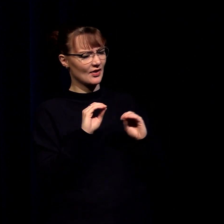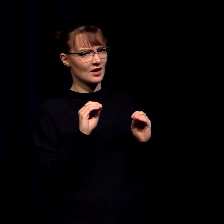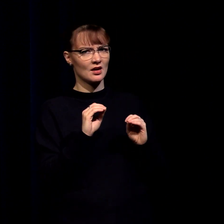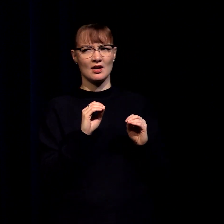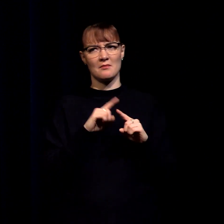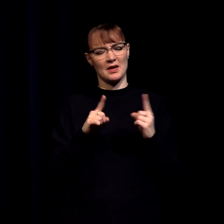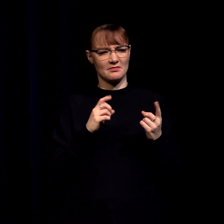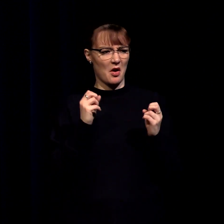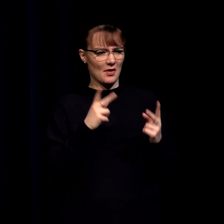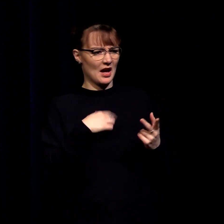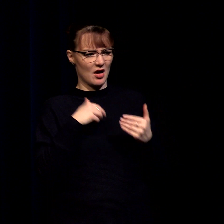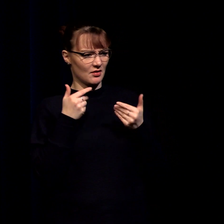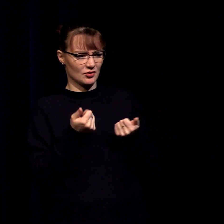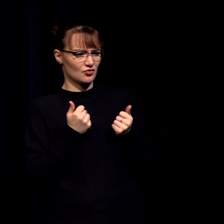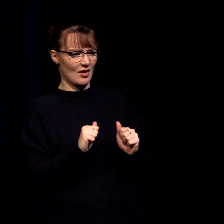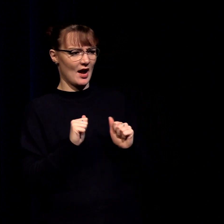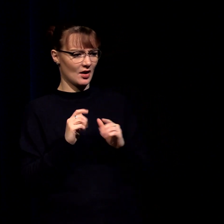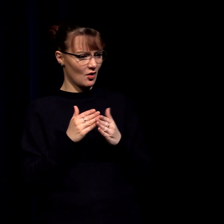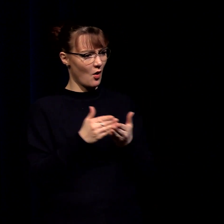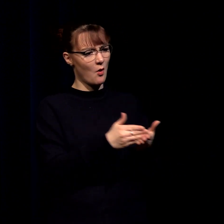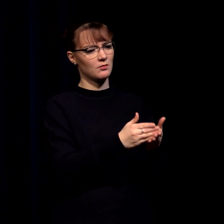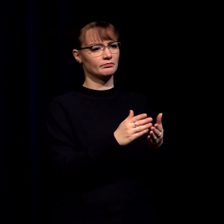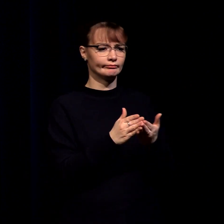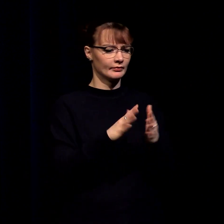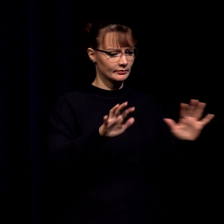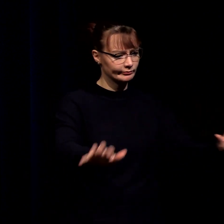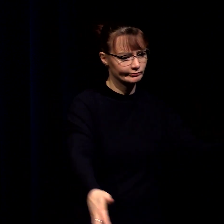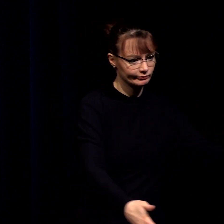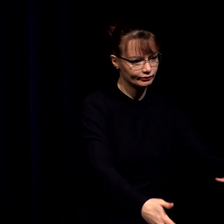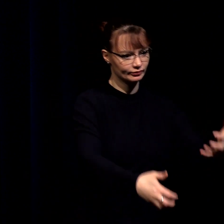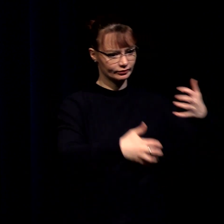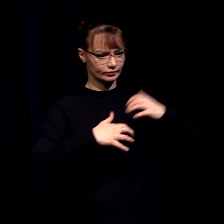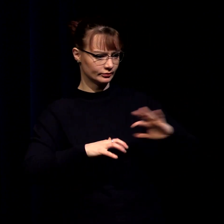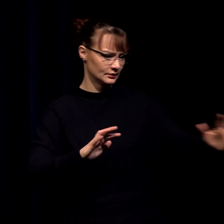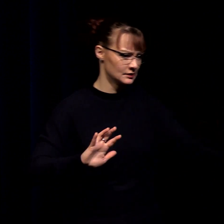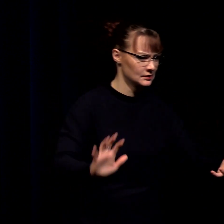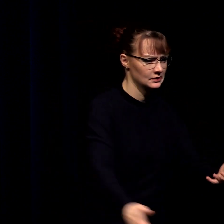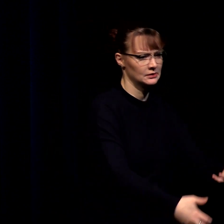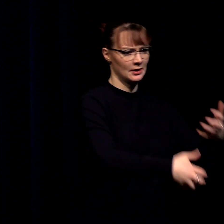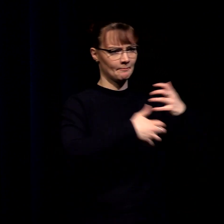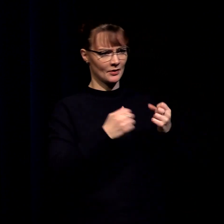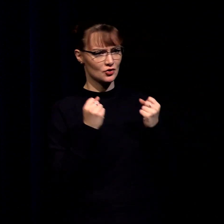and he catches so many fish that the boat begins to sink. So he calls friends, sons of Zebedee and they come and they fill